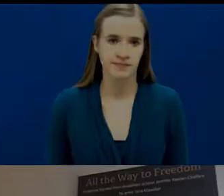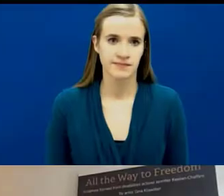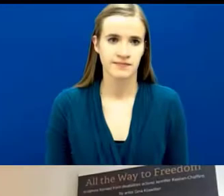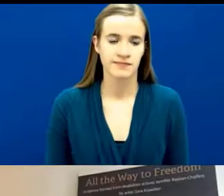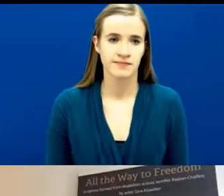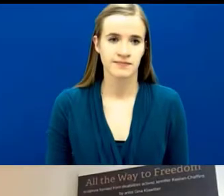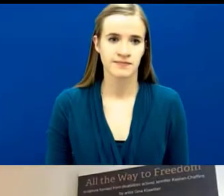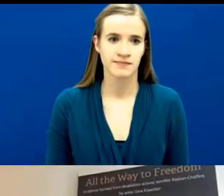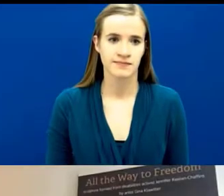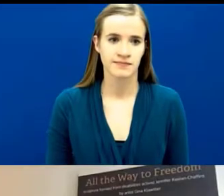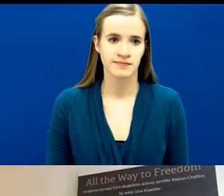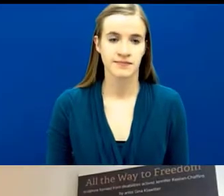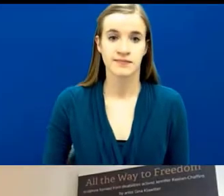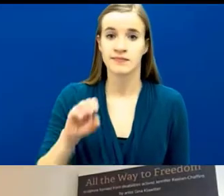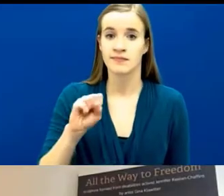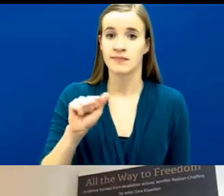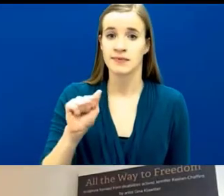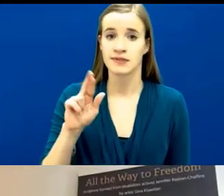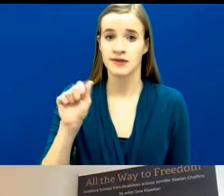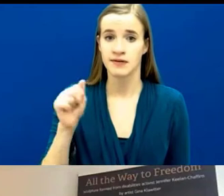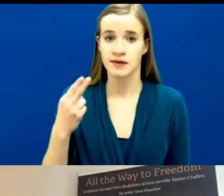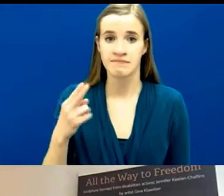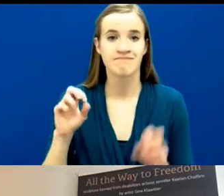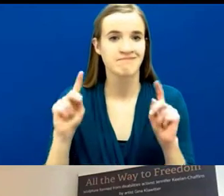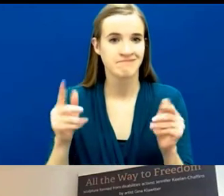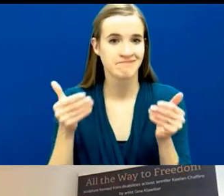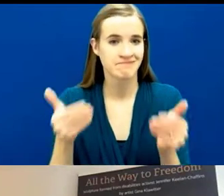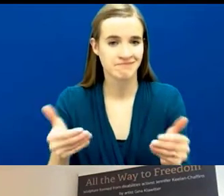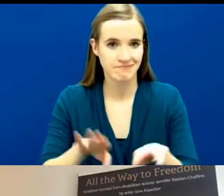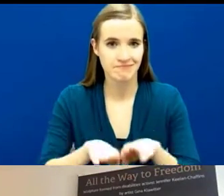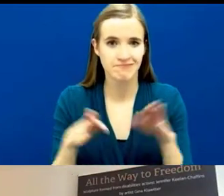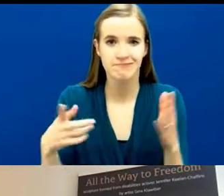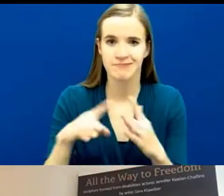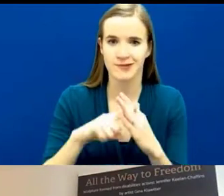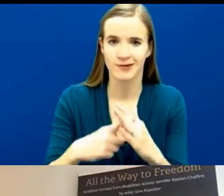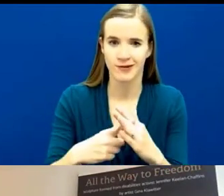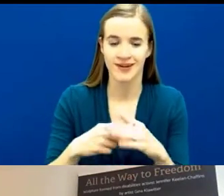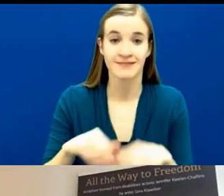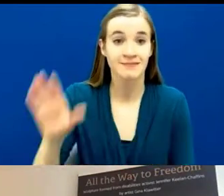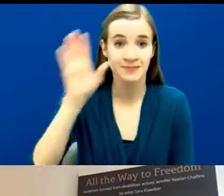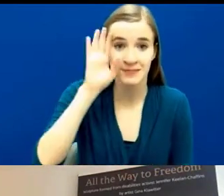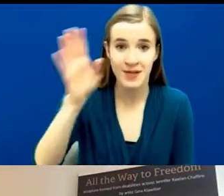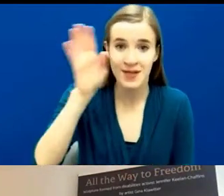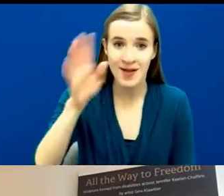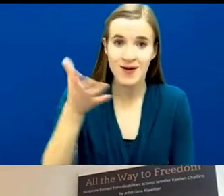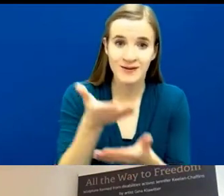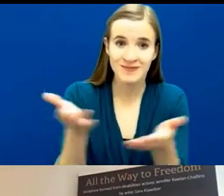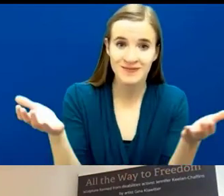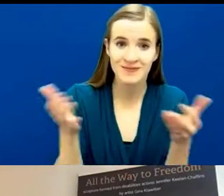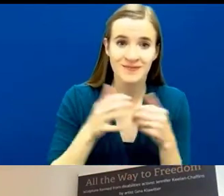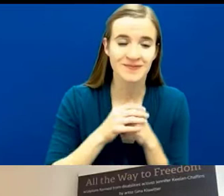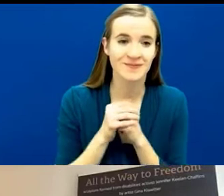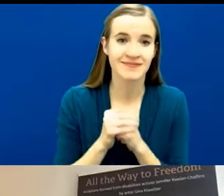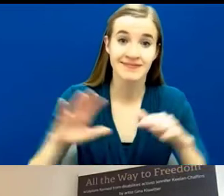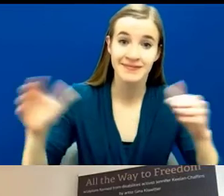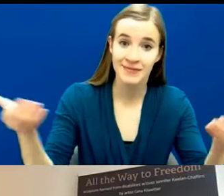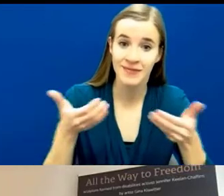Sarah: I will go ahead and get started. Hello, everyone, and welcome to virtual